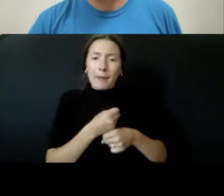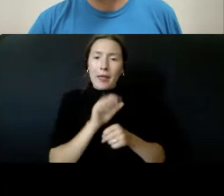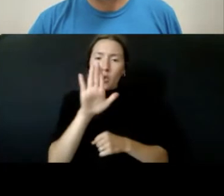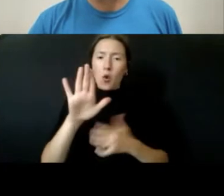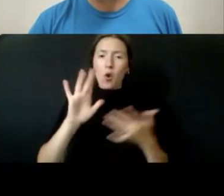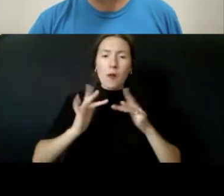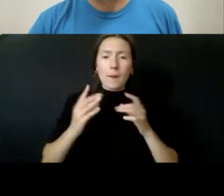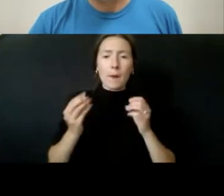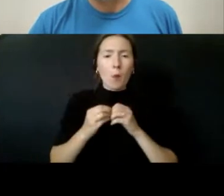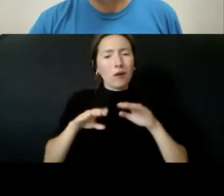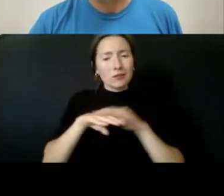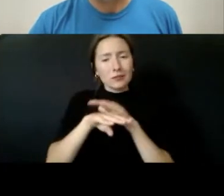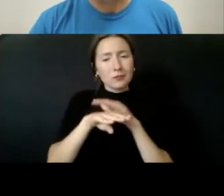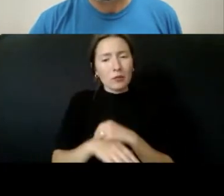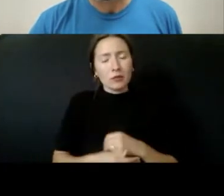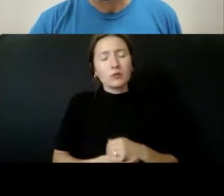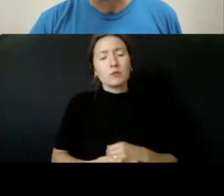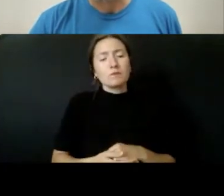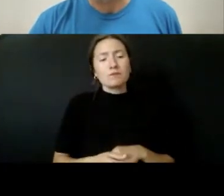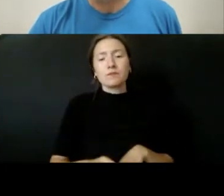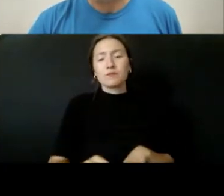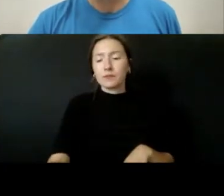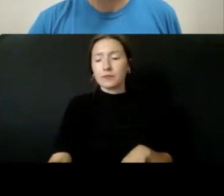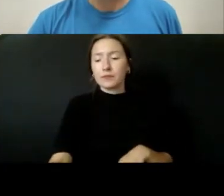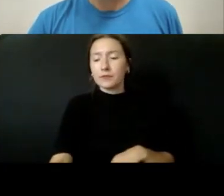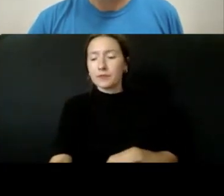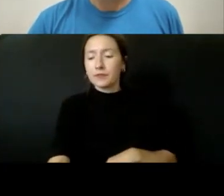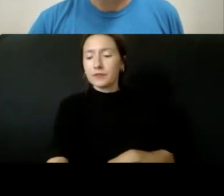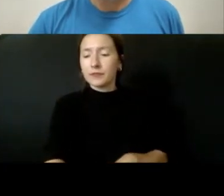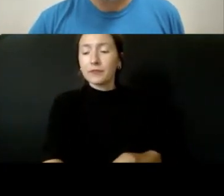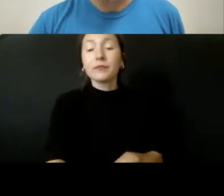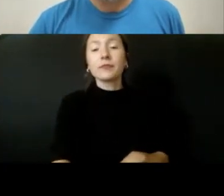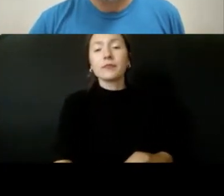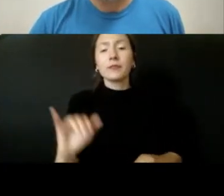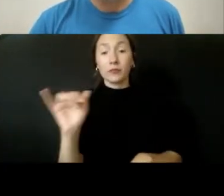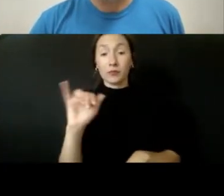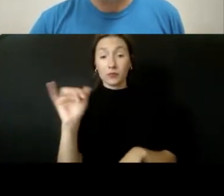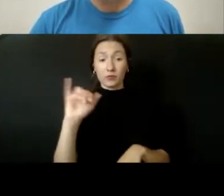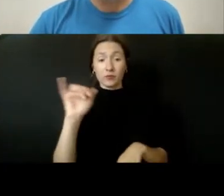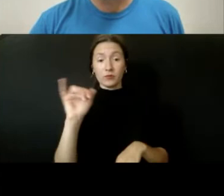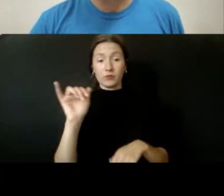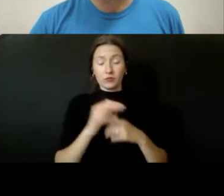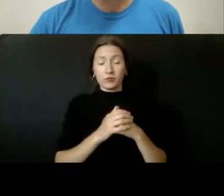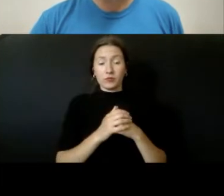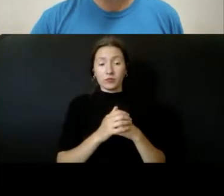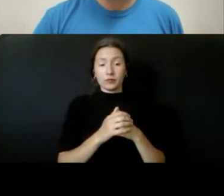and then this this really leads into um a big one for me which is pushing vendors so we